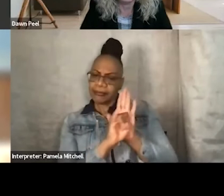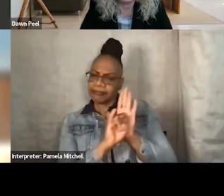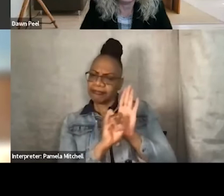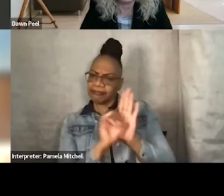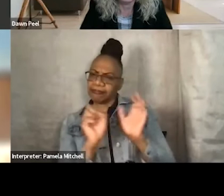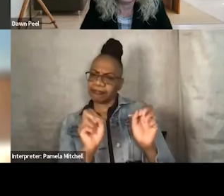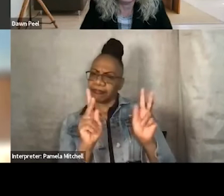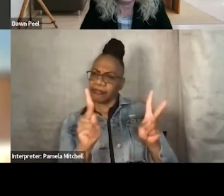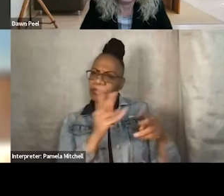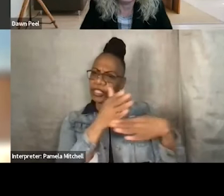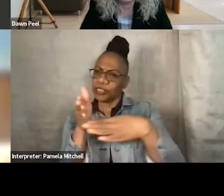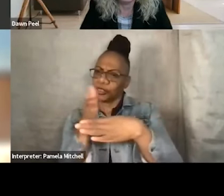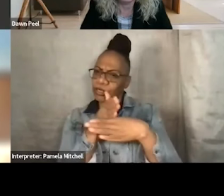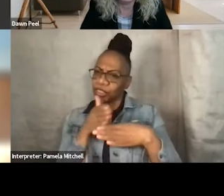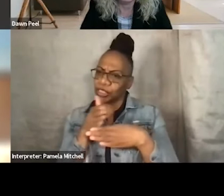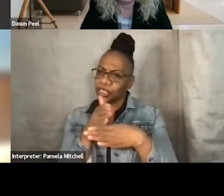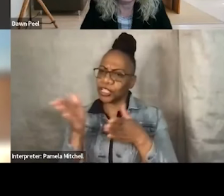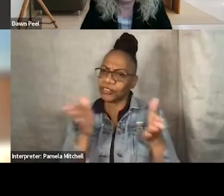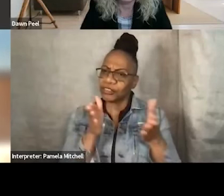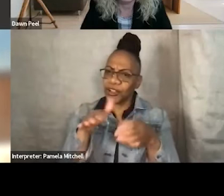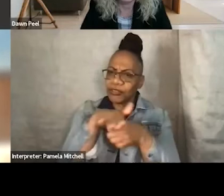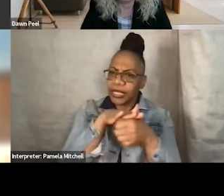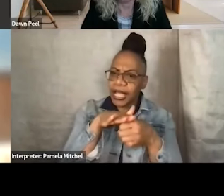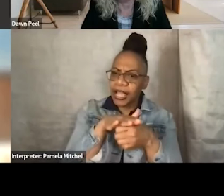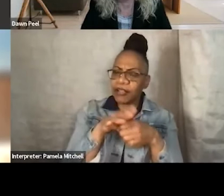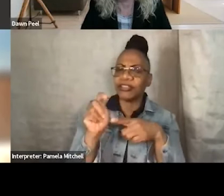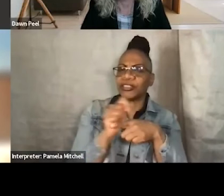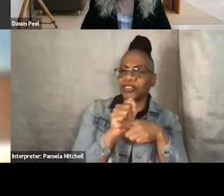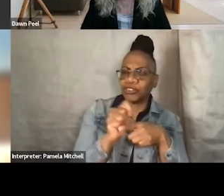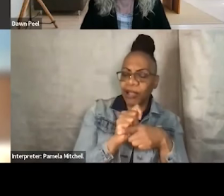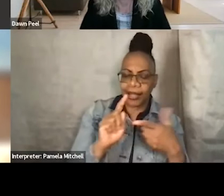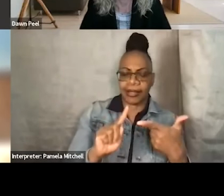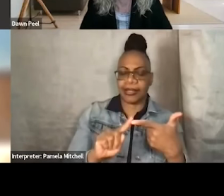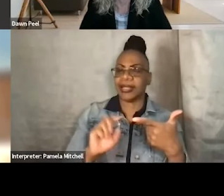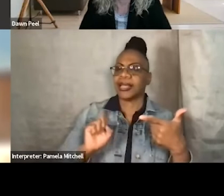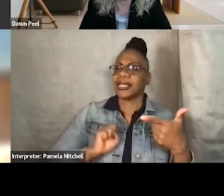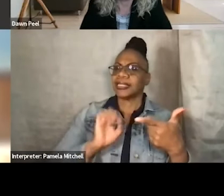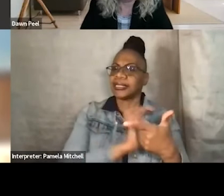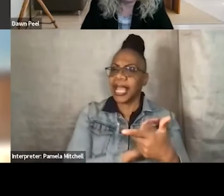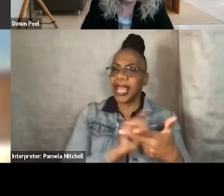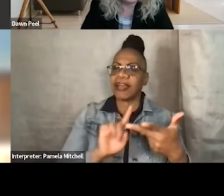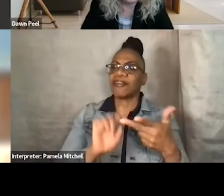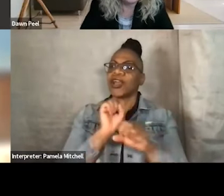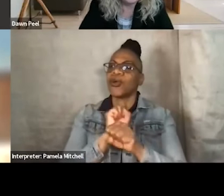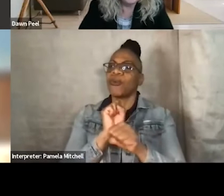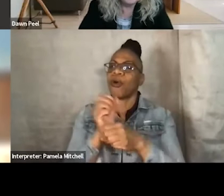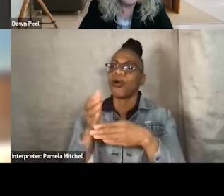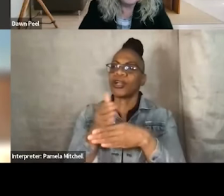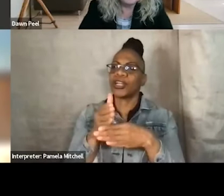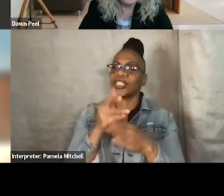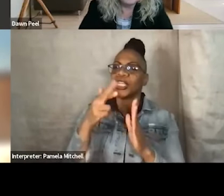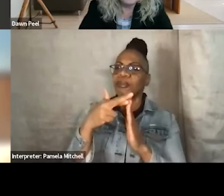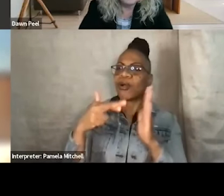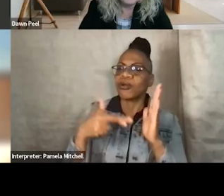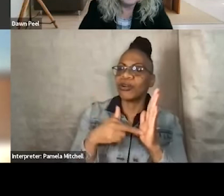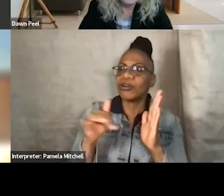to share services and areas of training and staffing, working on shared protocols, ensuring alignment of service delivery